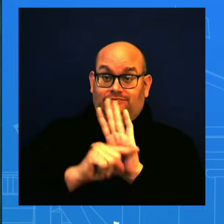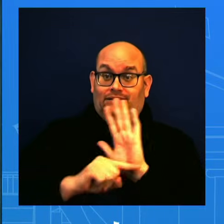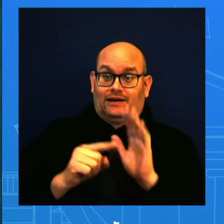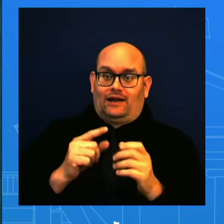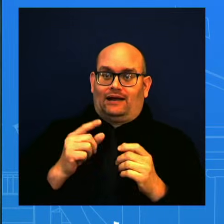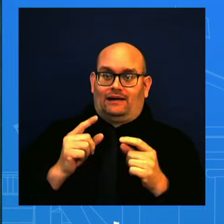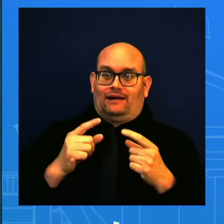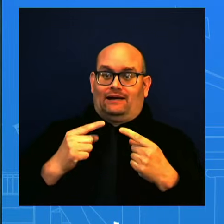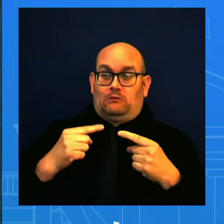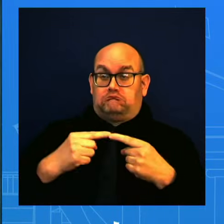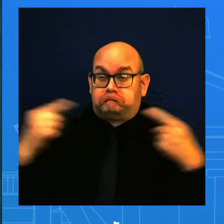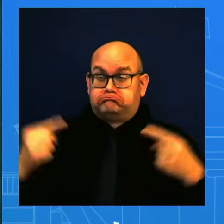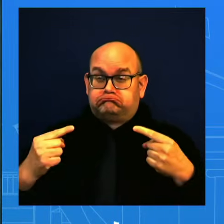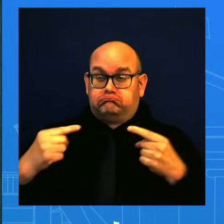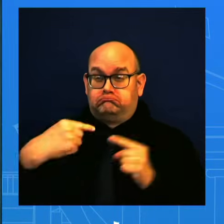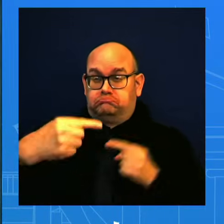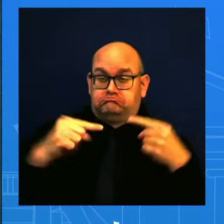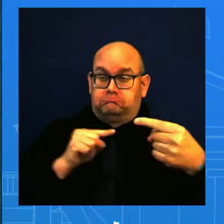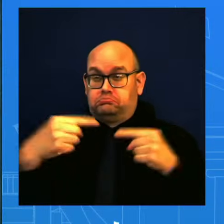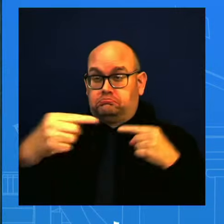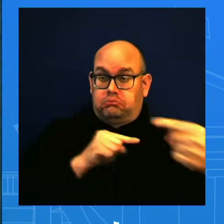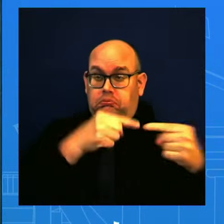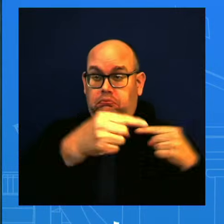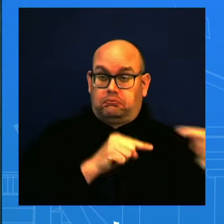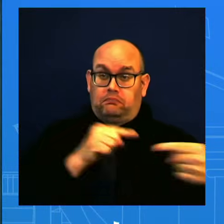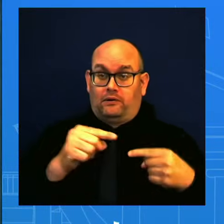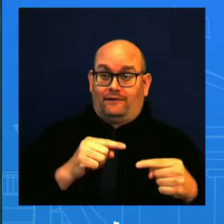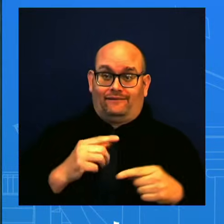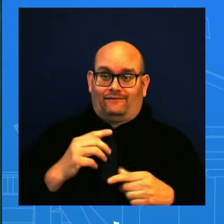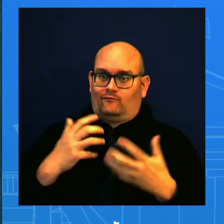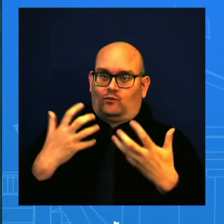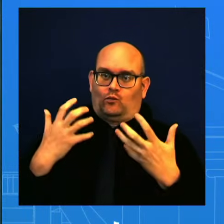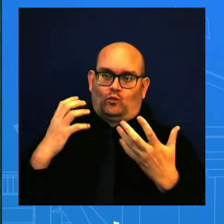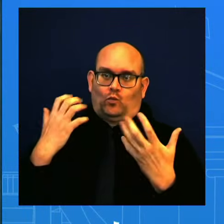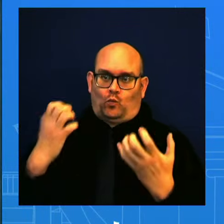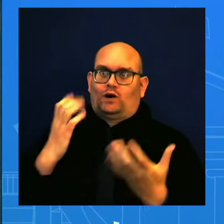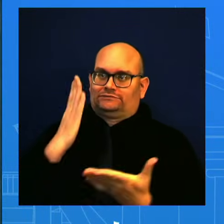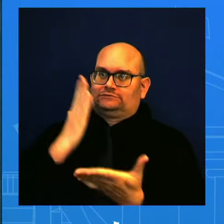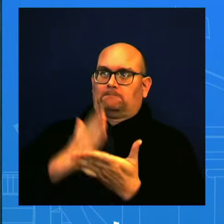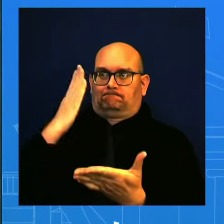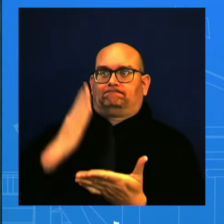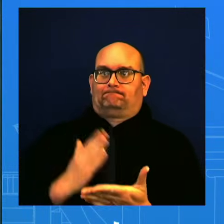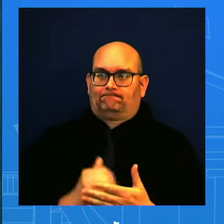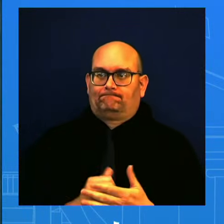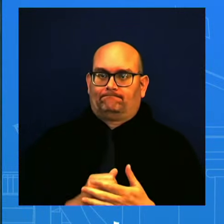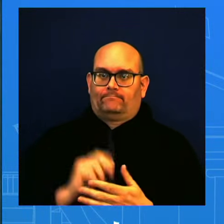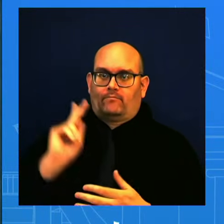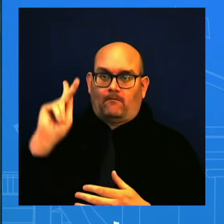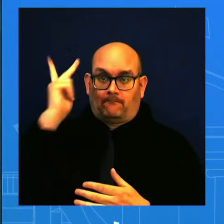is Supreme Court reform or restructuring -- Ms. Jean-Pierre: Yeah. The Press: -- however you want to term it. At the weekend, Justice